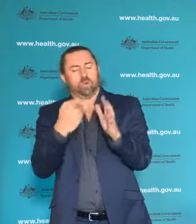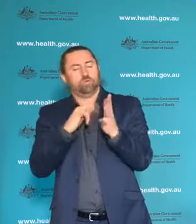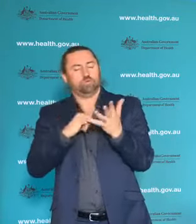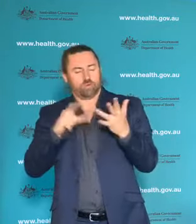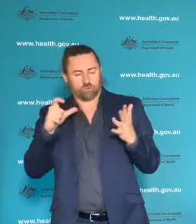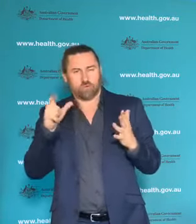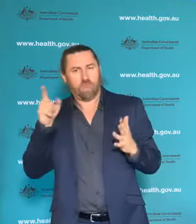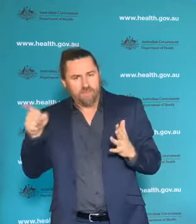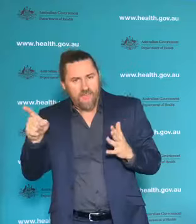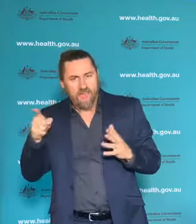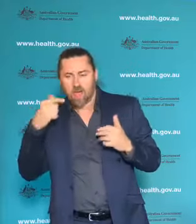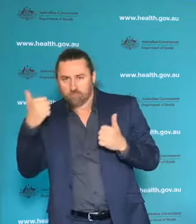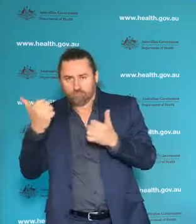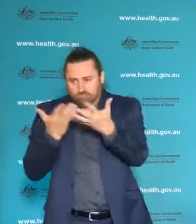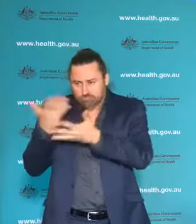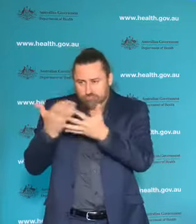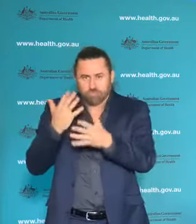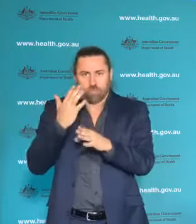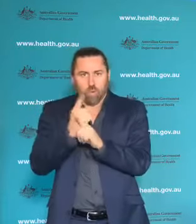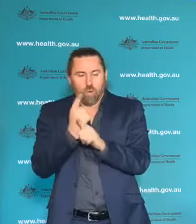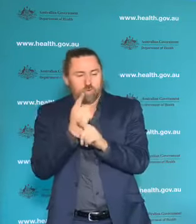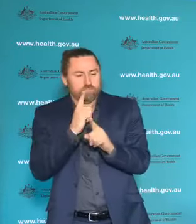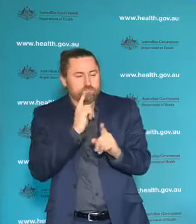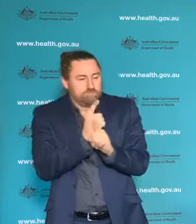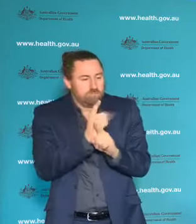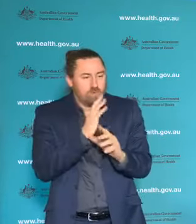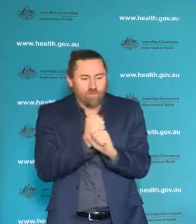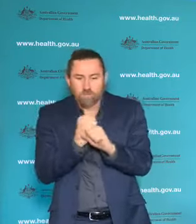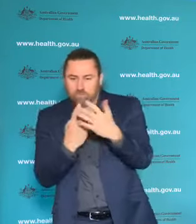but has been an active partner in working with Government